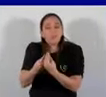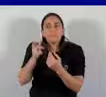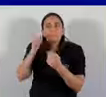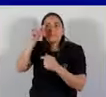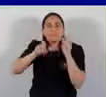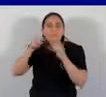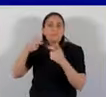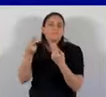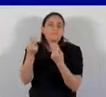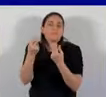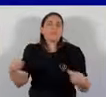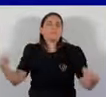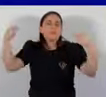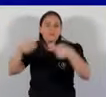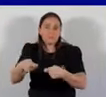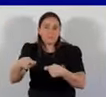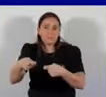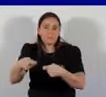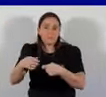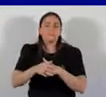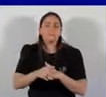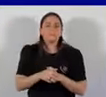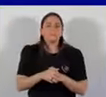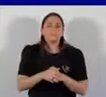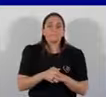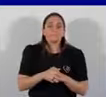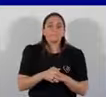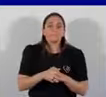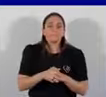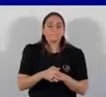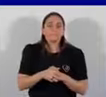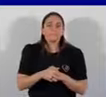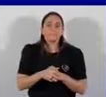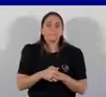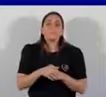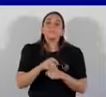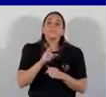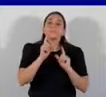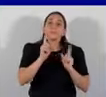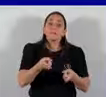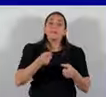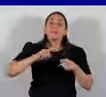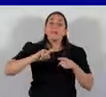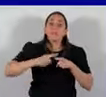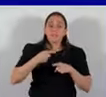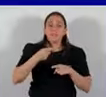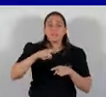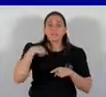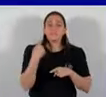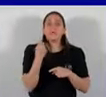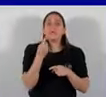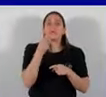But also to protect the result of those who invest In fact, one of our policies to generate growth